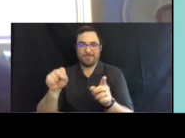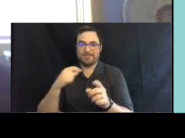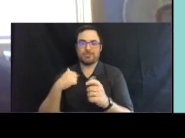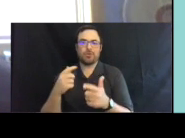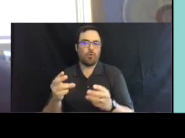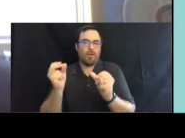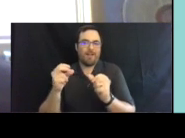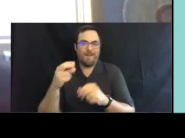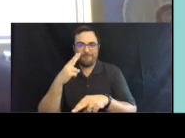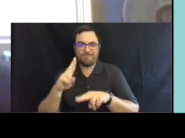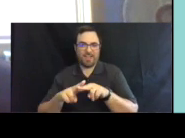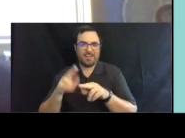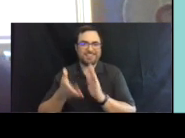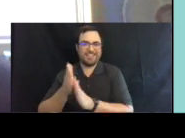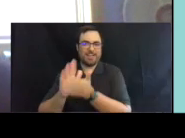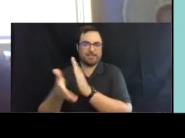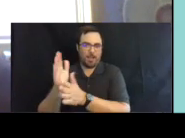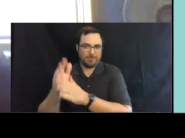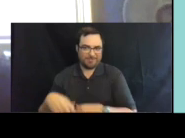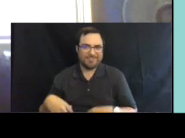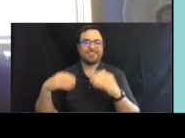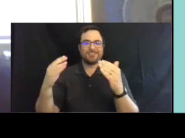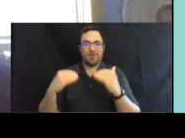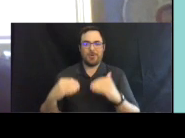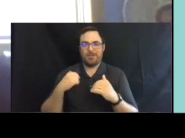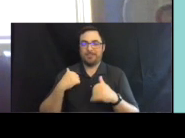intensively work on them and then move right along to language,